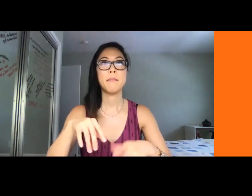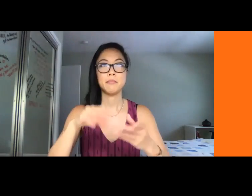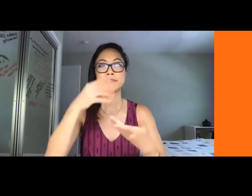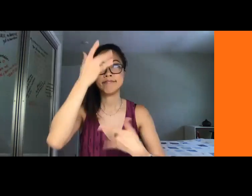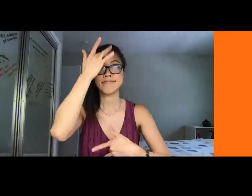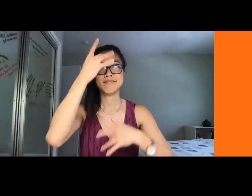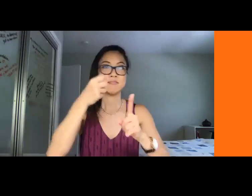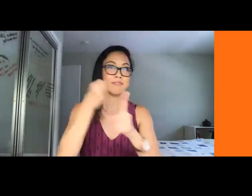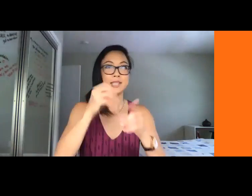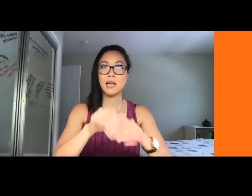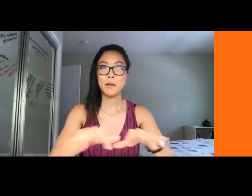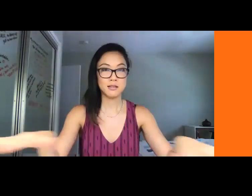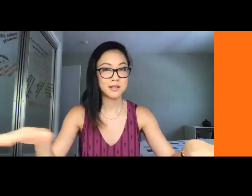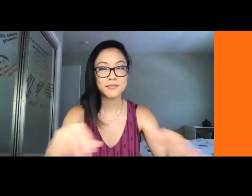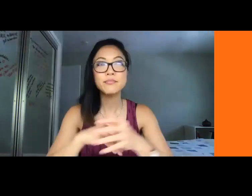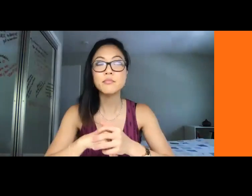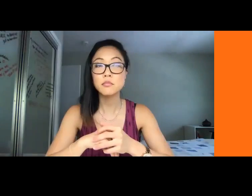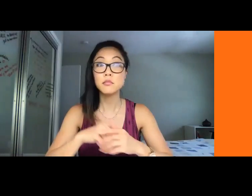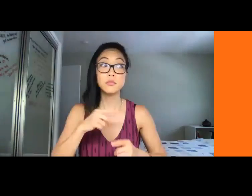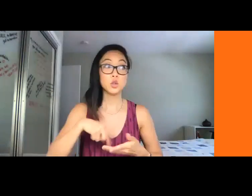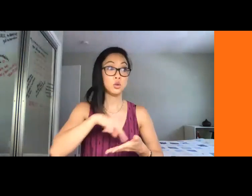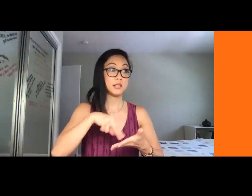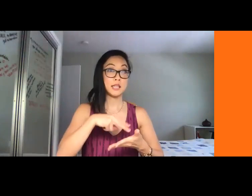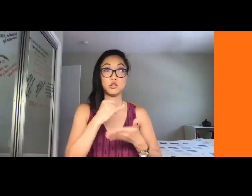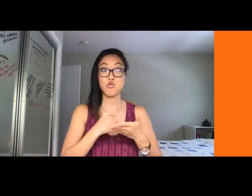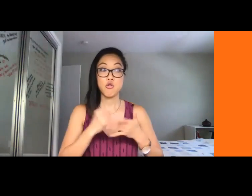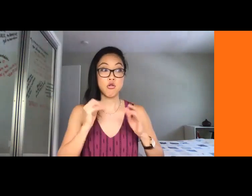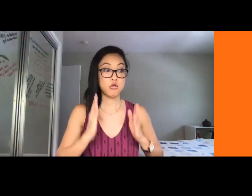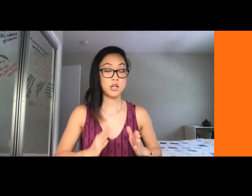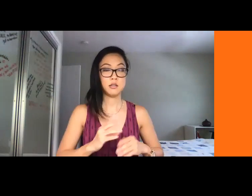education, fueling the economy, and ensuring our health, wellness and imagination.